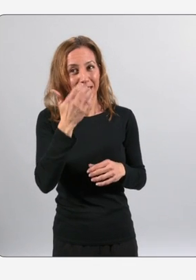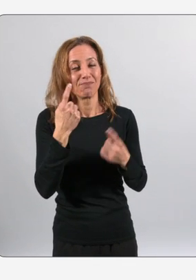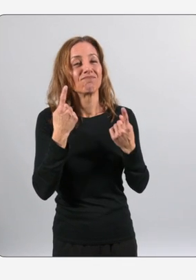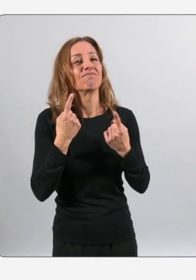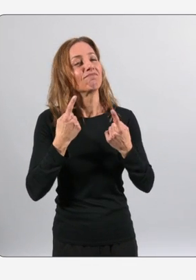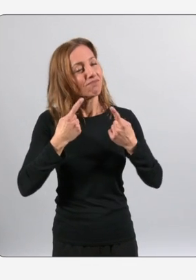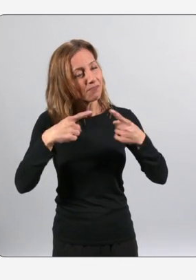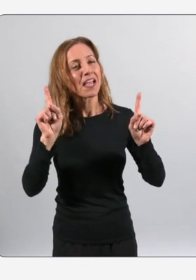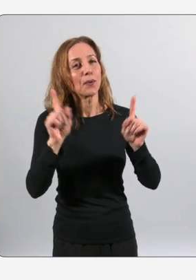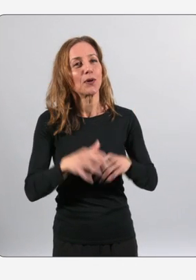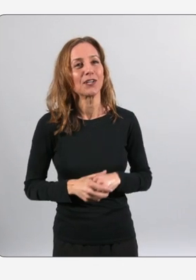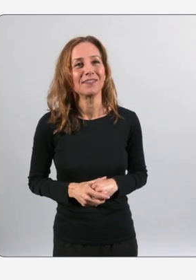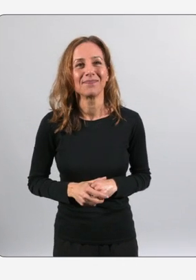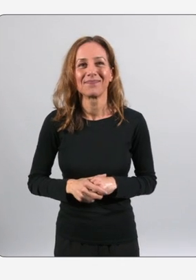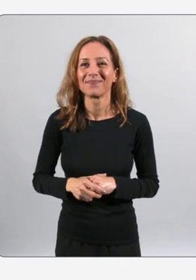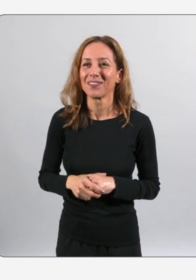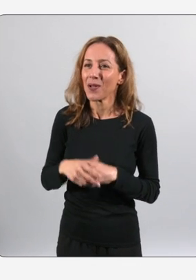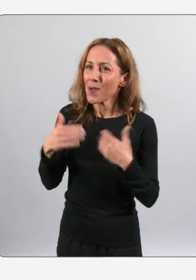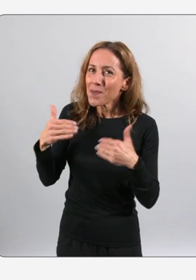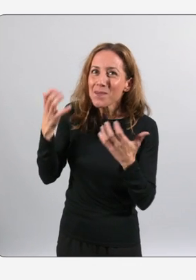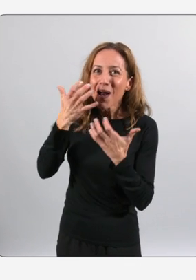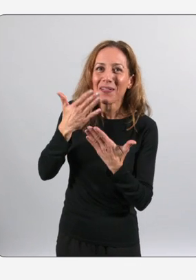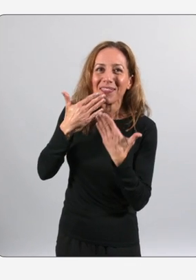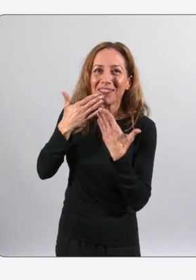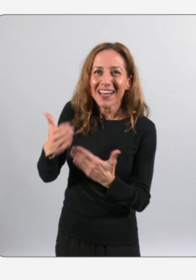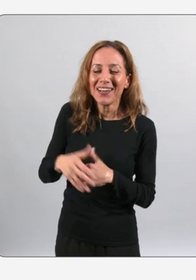That's great! Well, we are going to end on that.